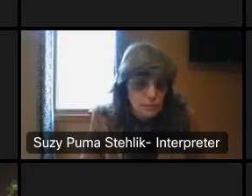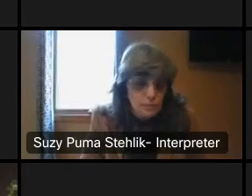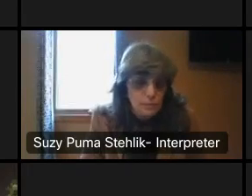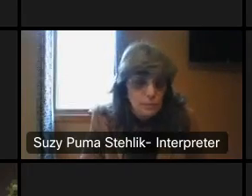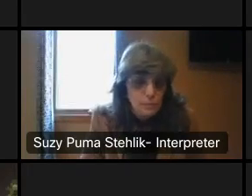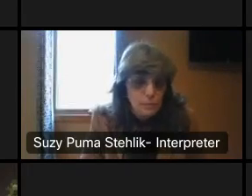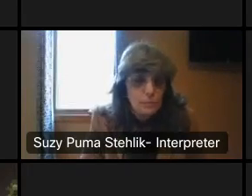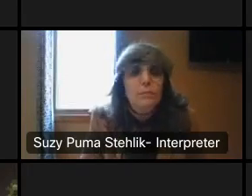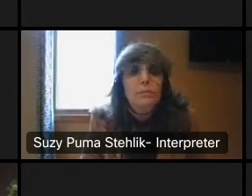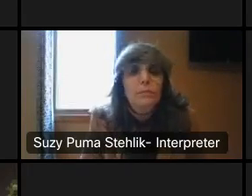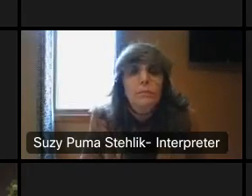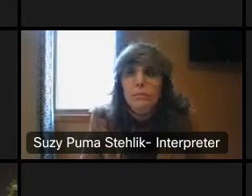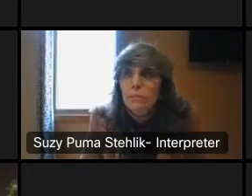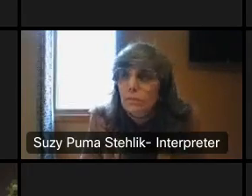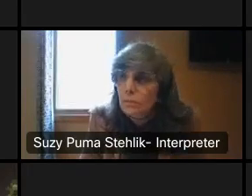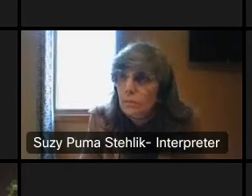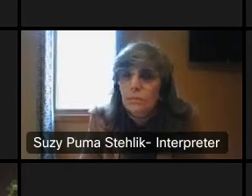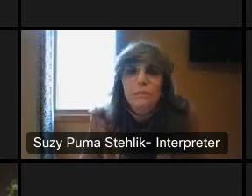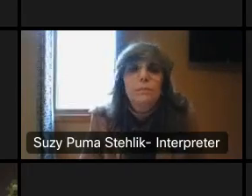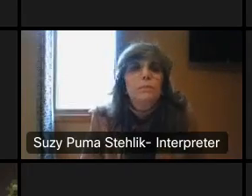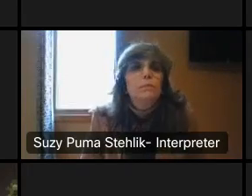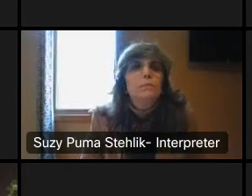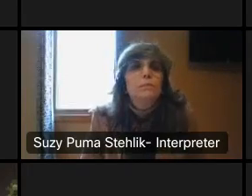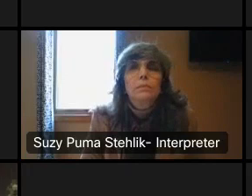I I agree with you.